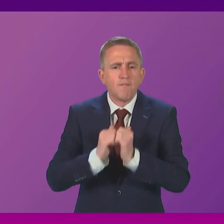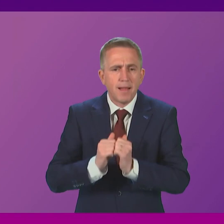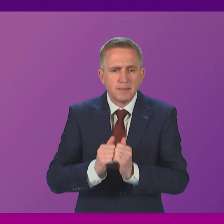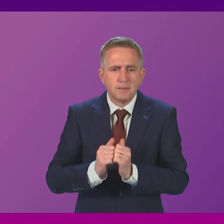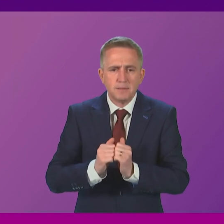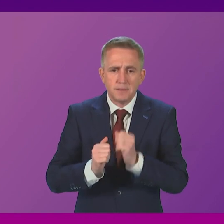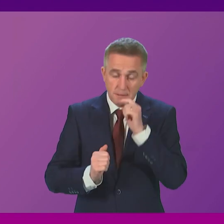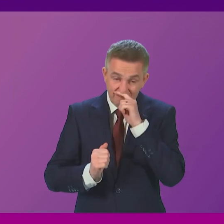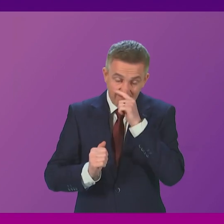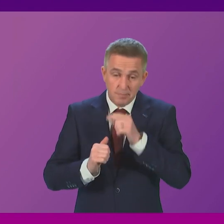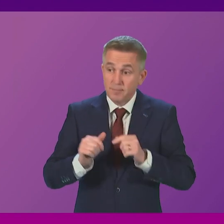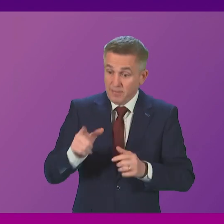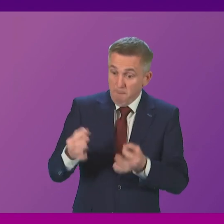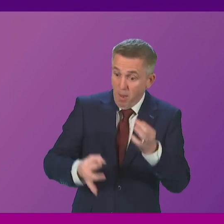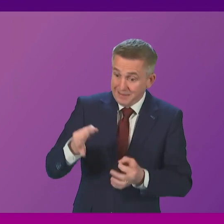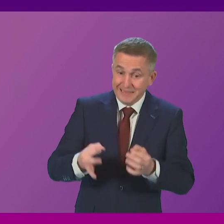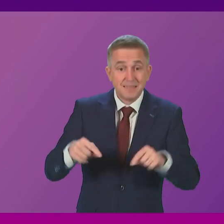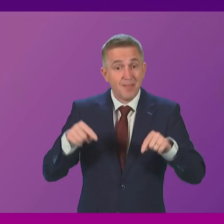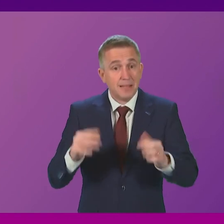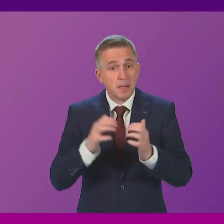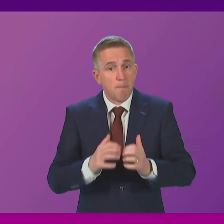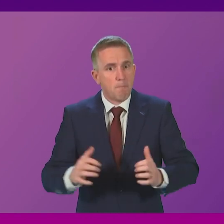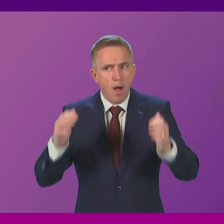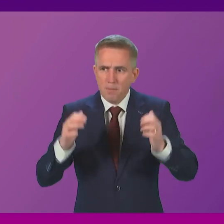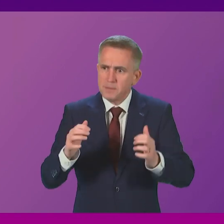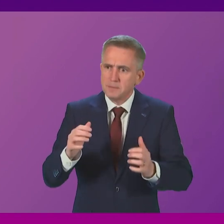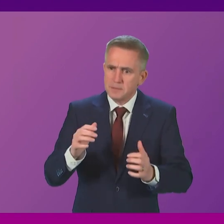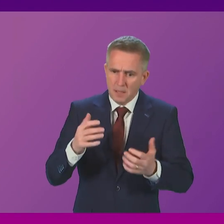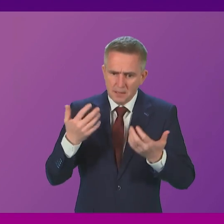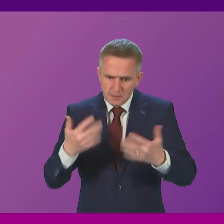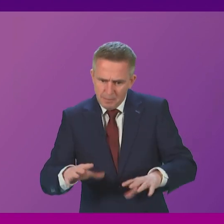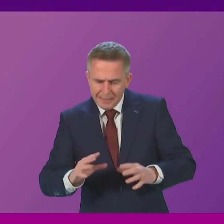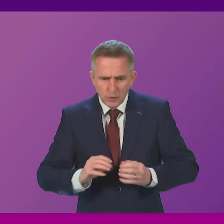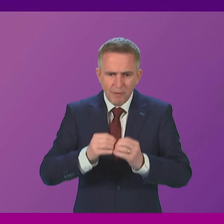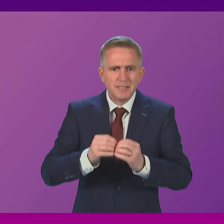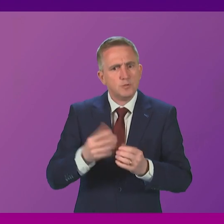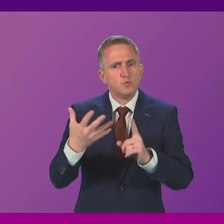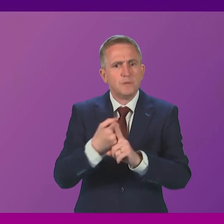and collaborative politics that this Parliament was designed to embody, and which citizens